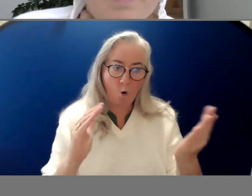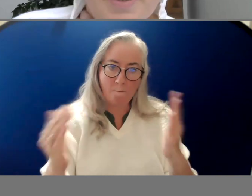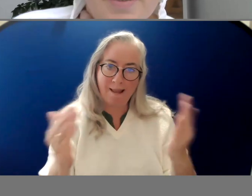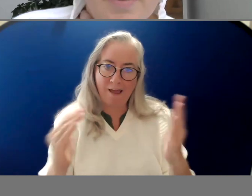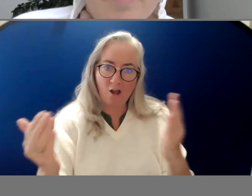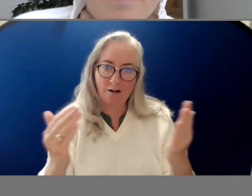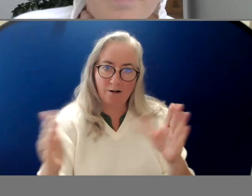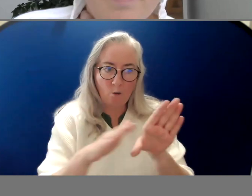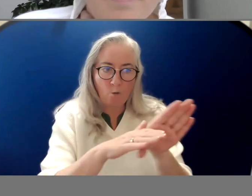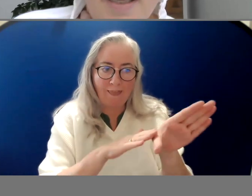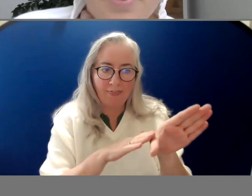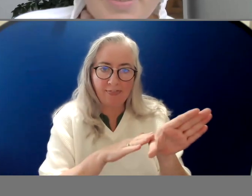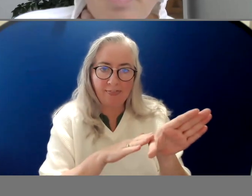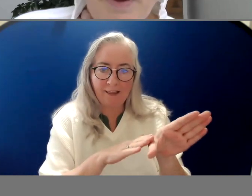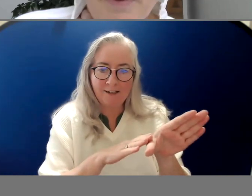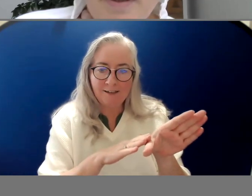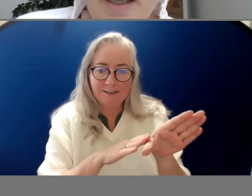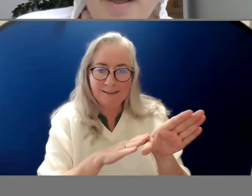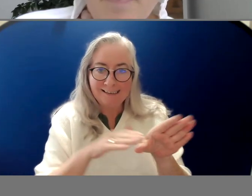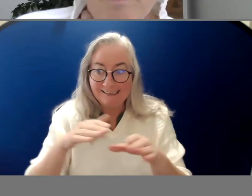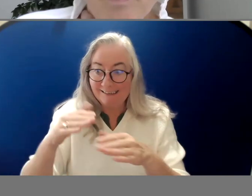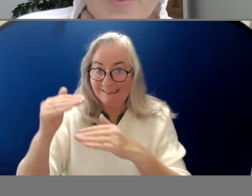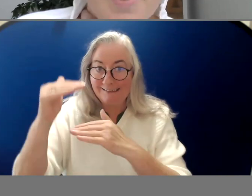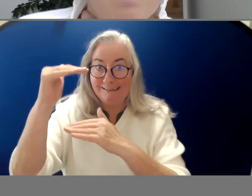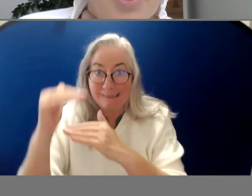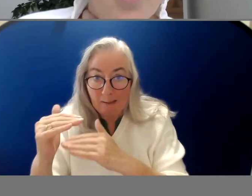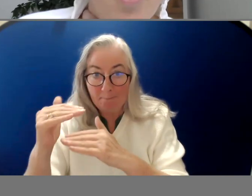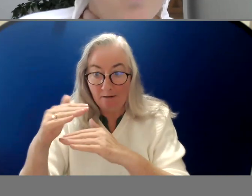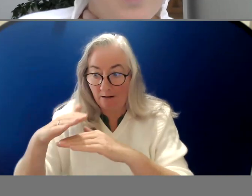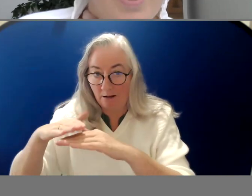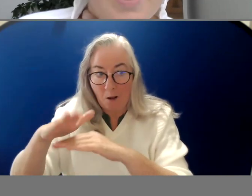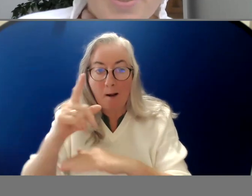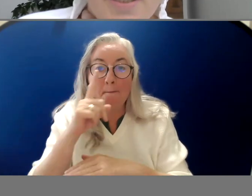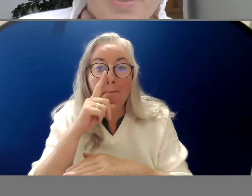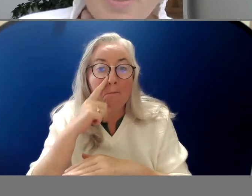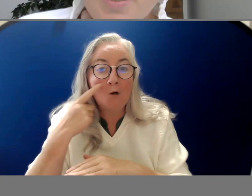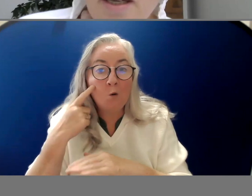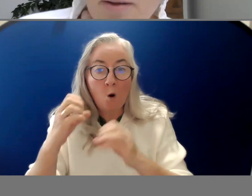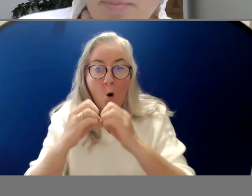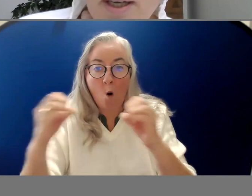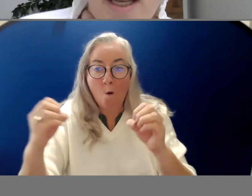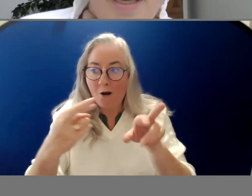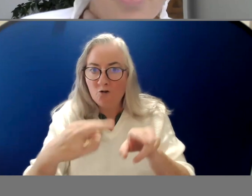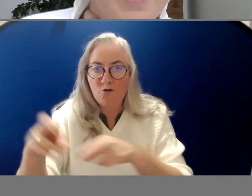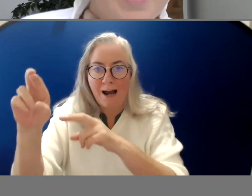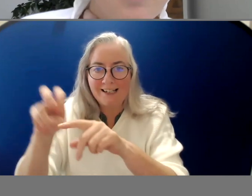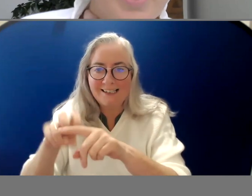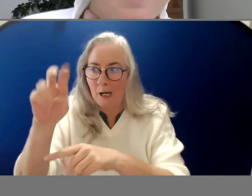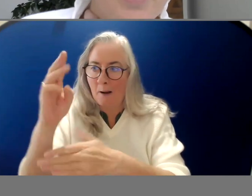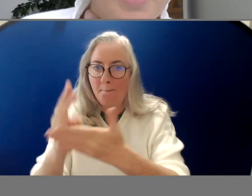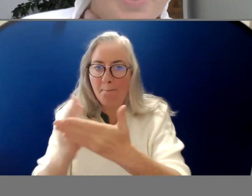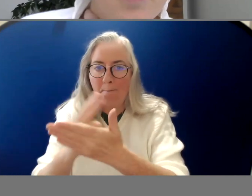how steep this blue open riser stairs is in part K and just the different experience that